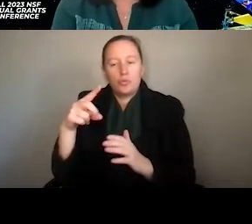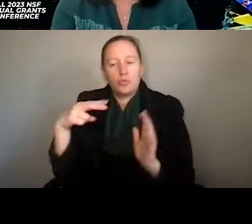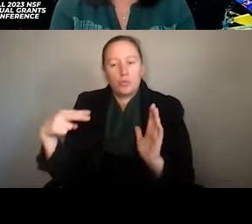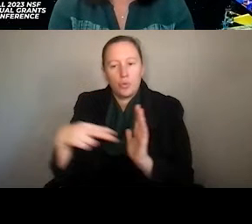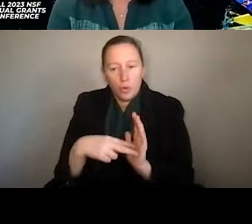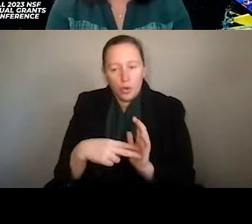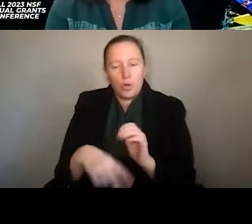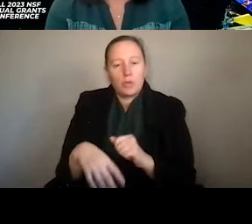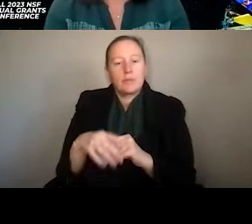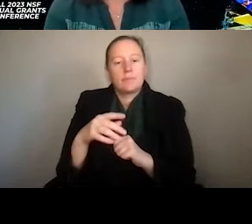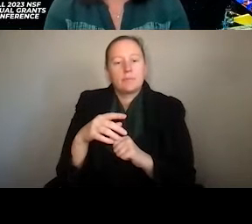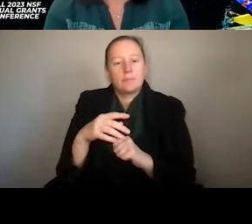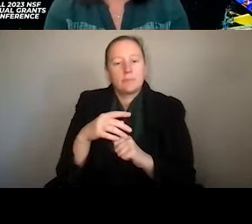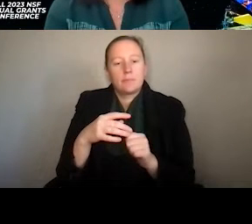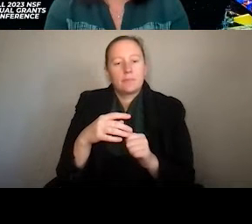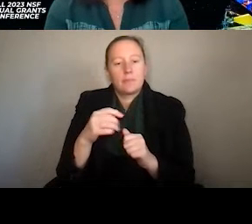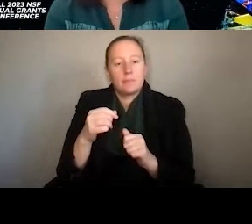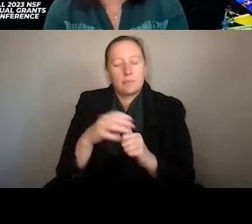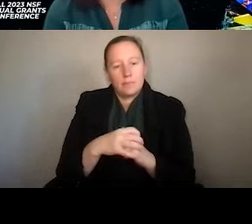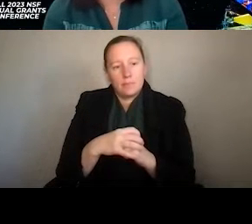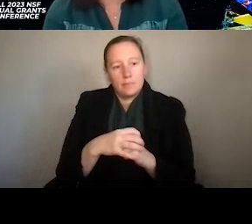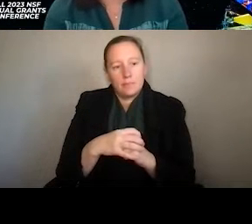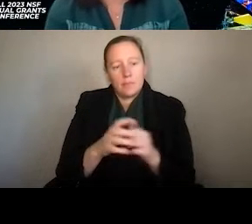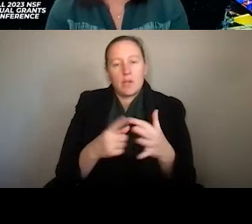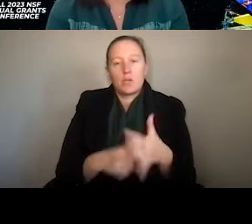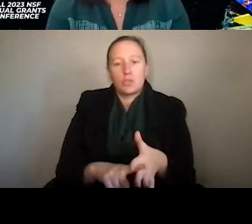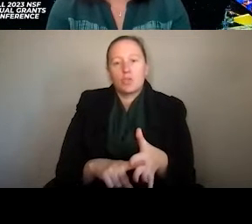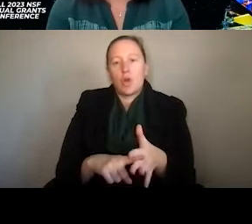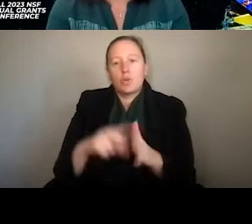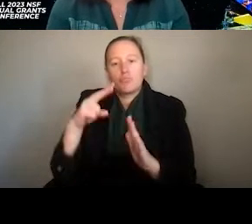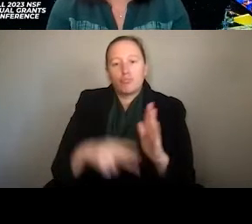closer and start looking at this website.